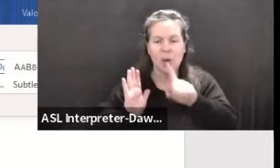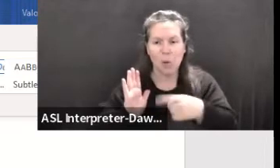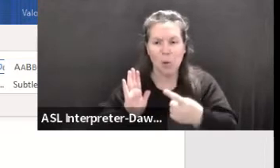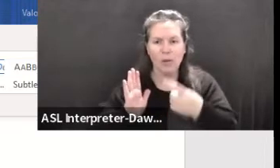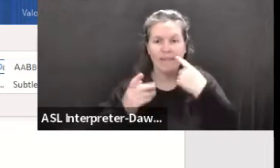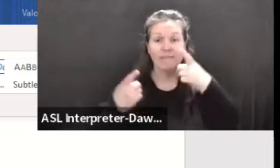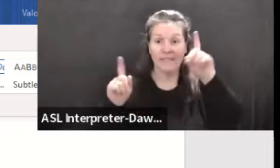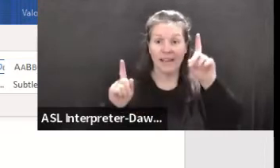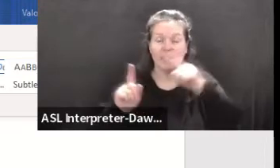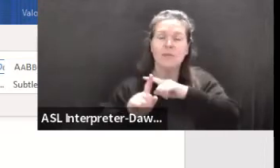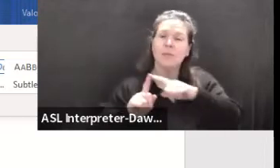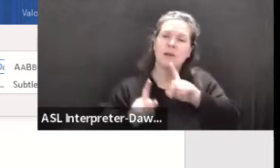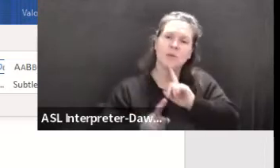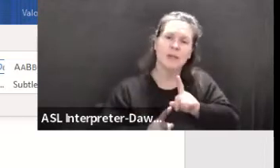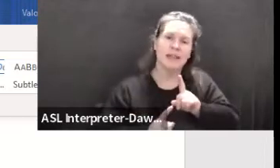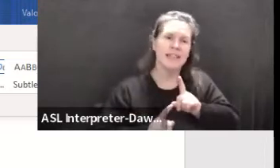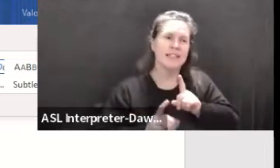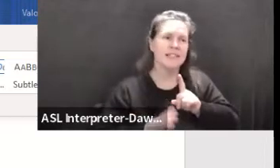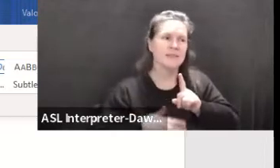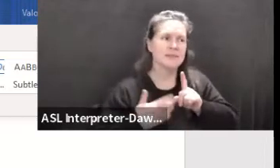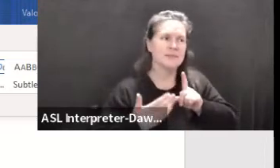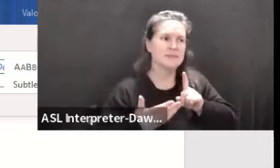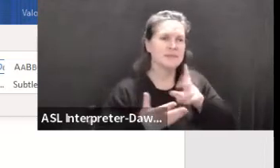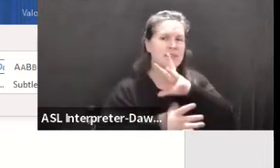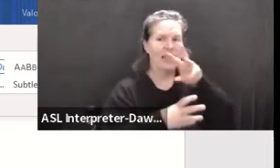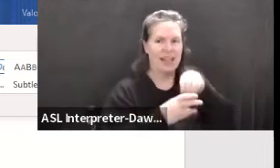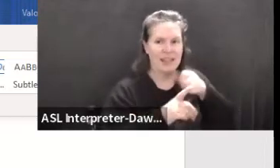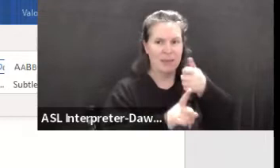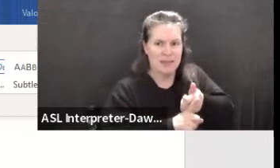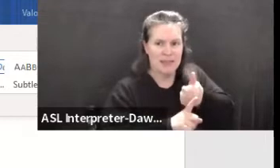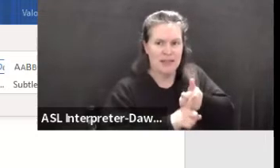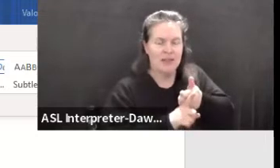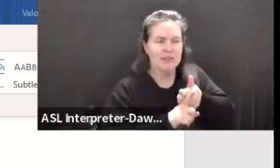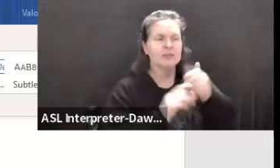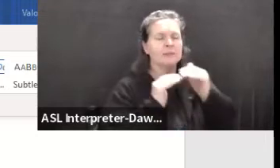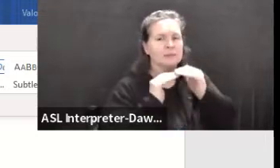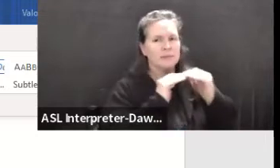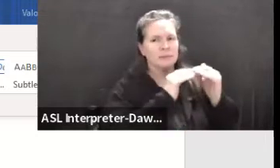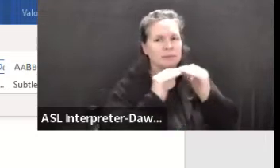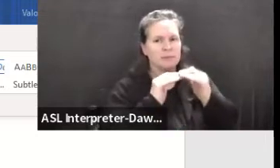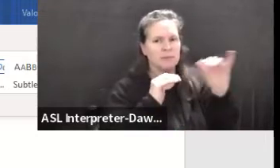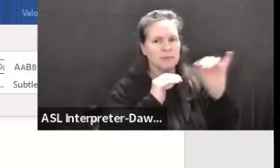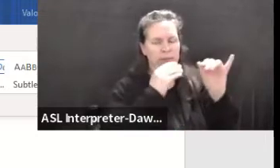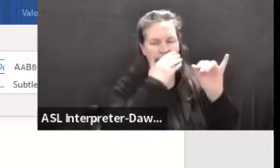but really, in themselves they're equitable too. And that's what I hear about is, you know,